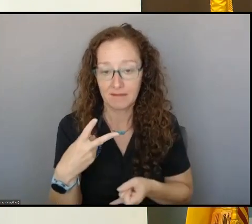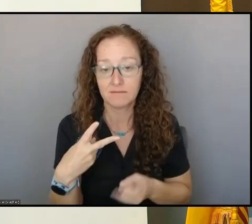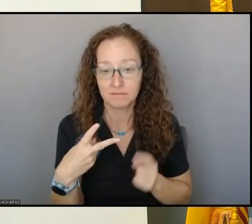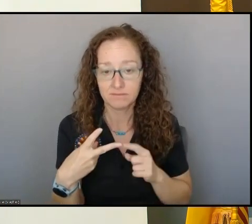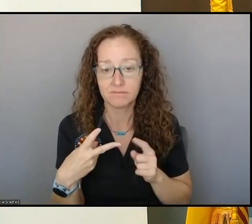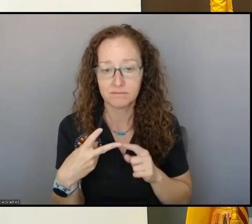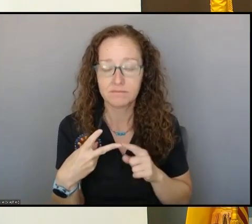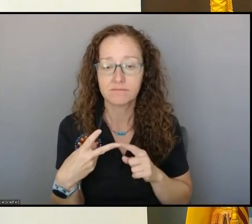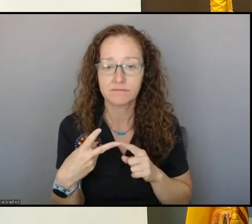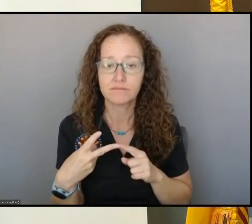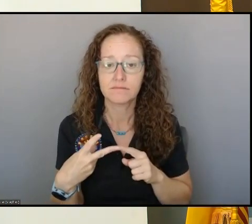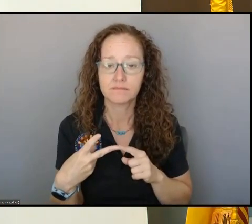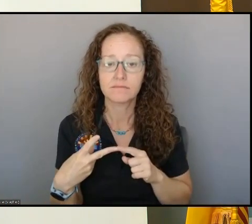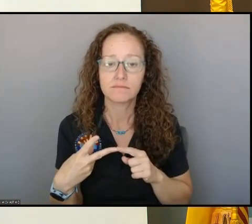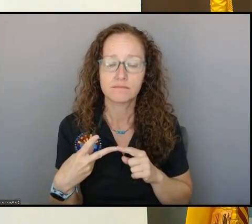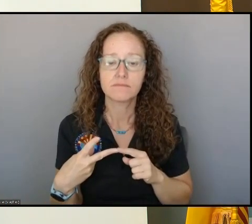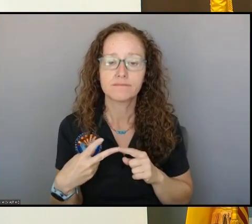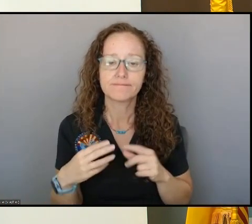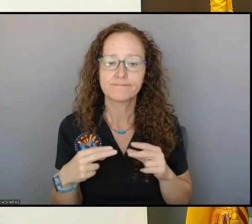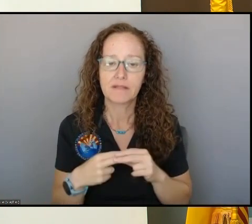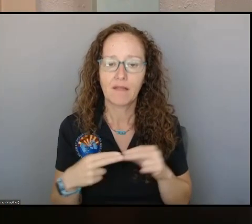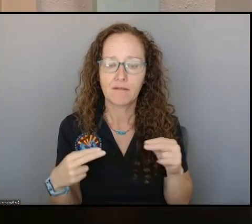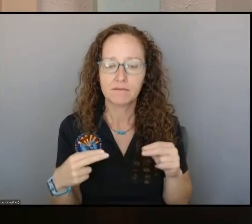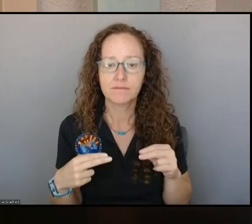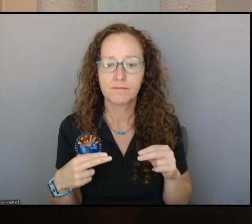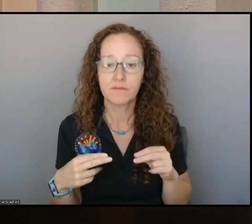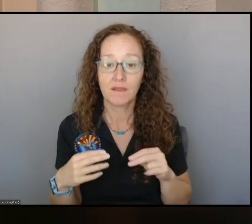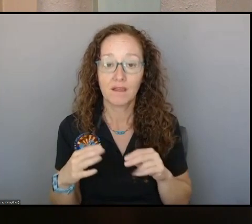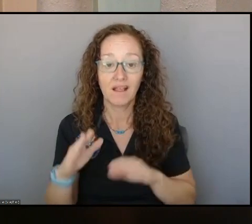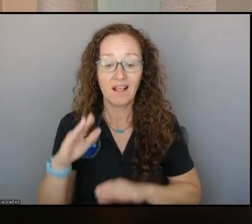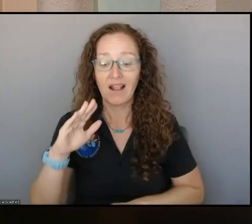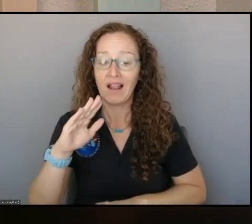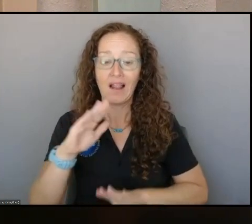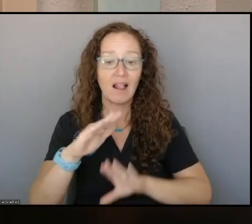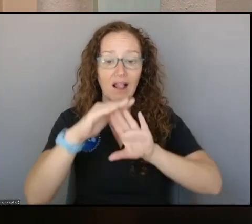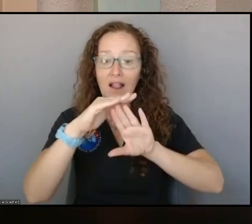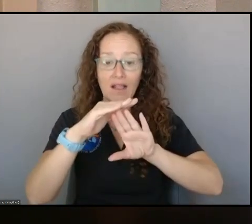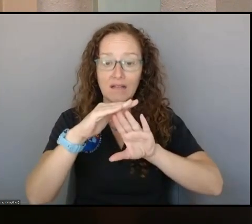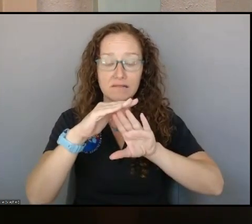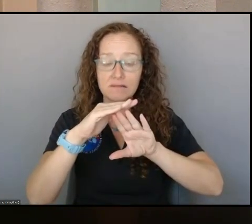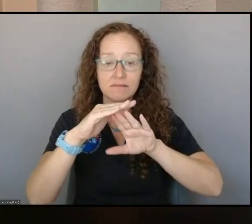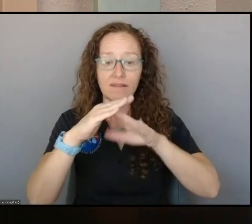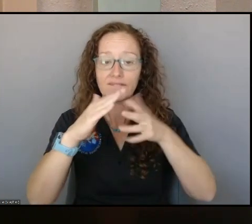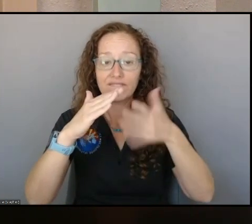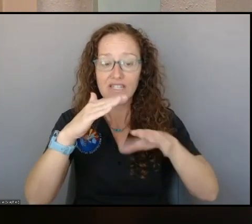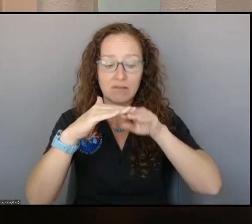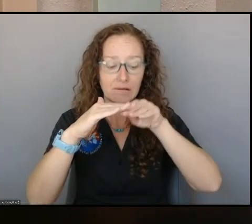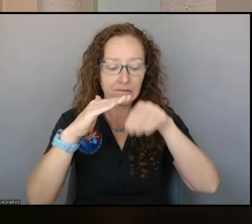out of that peak of fire season and get that moisture back into those fuels to the point where